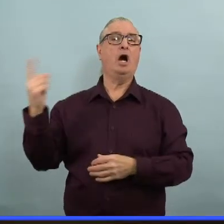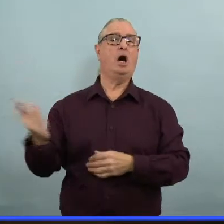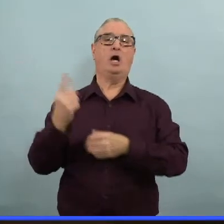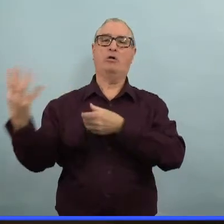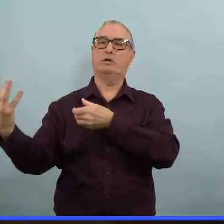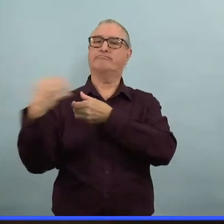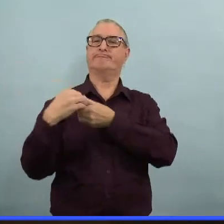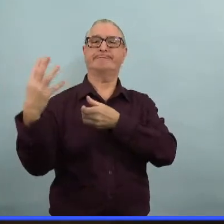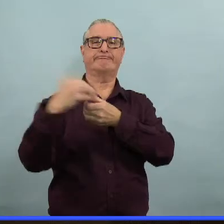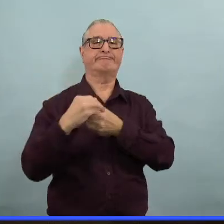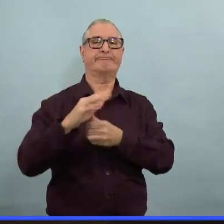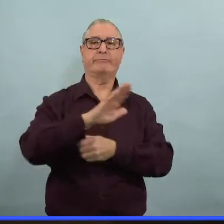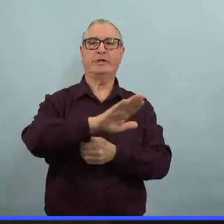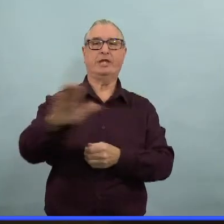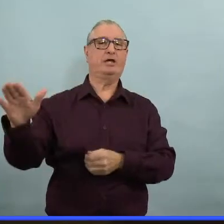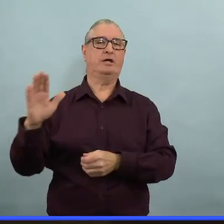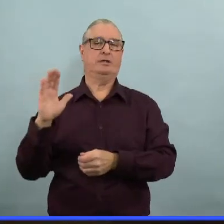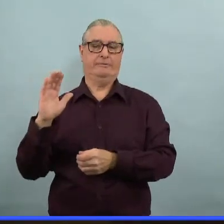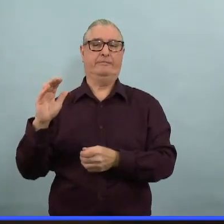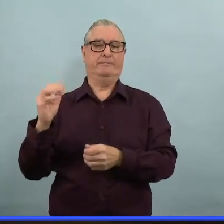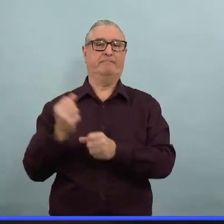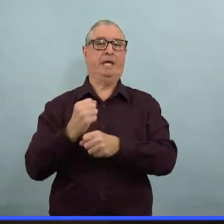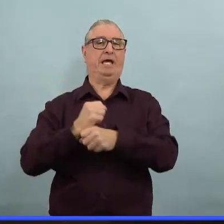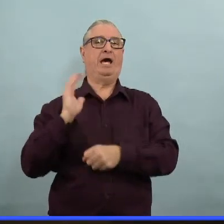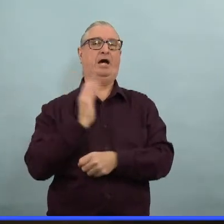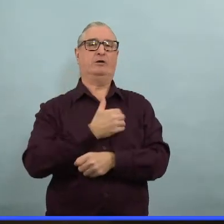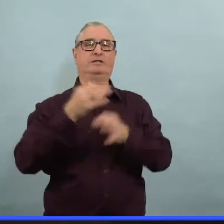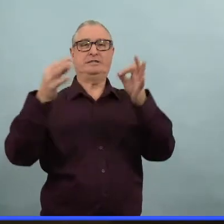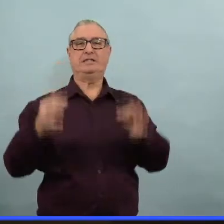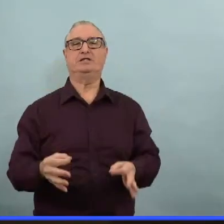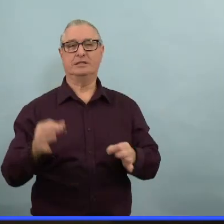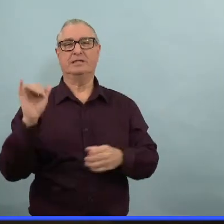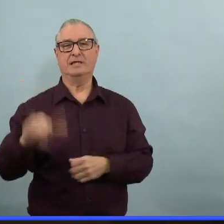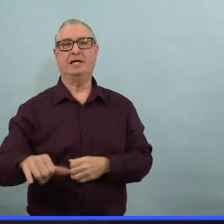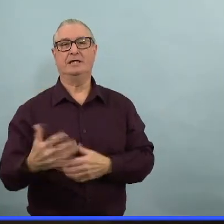yeah and so i mean this follows our typical approach to as when we were loosening restrictions